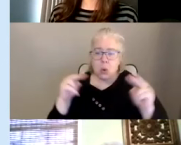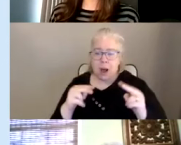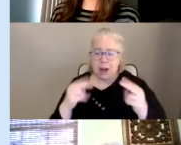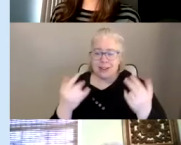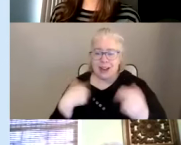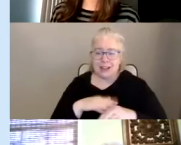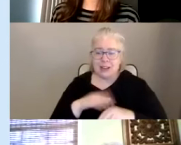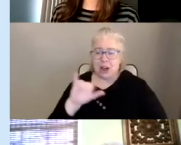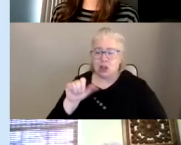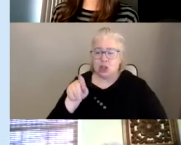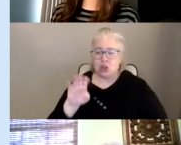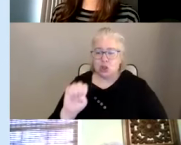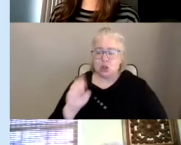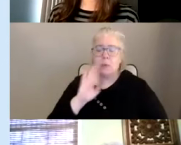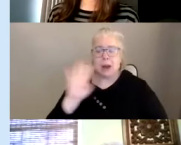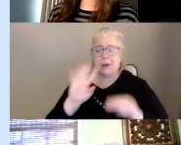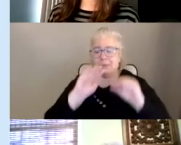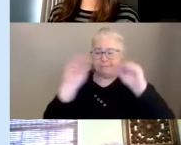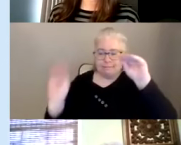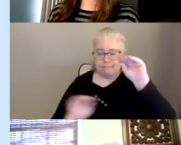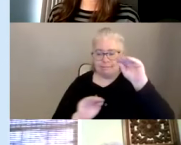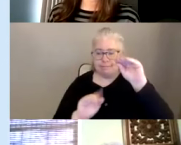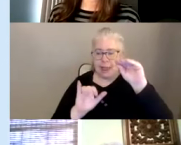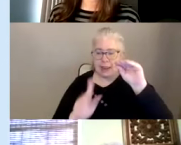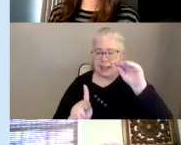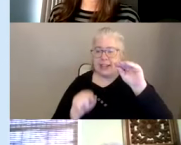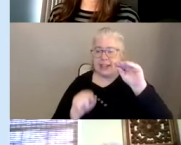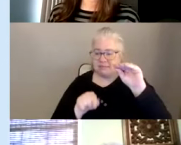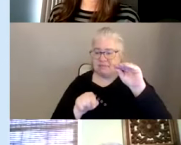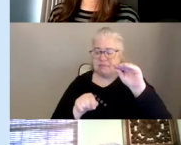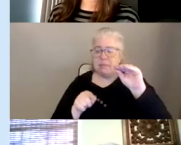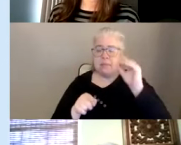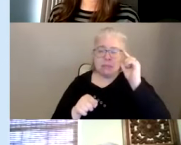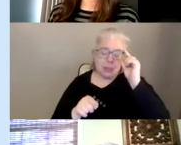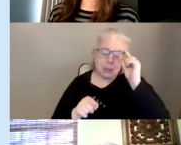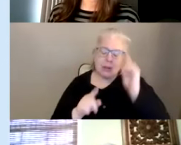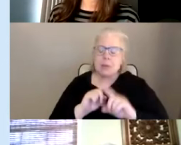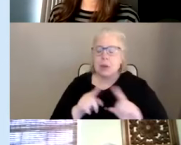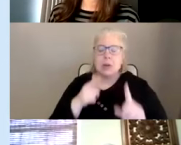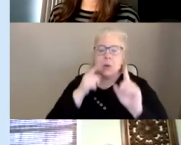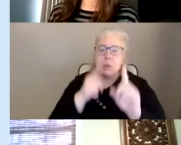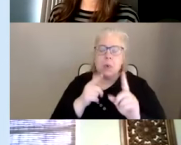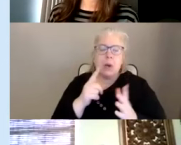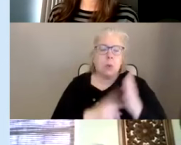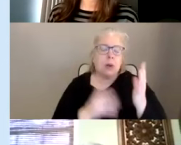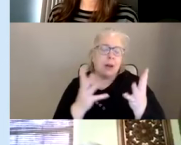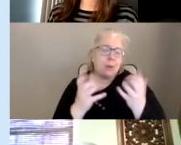I'll put a link to that recording in the description. But essentially what I wanted to do today